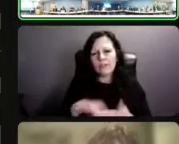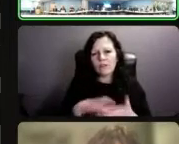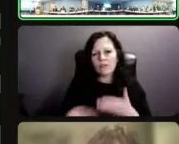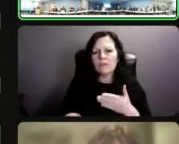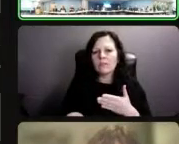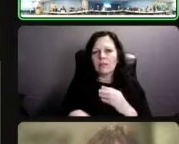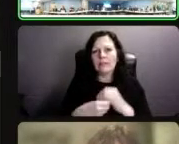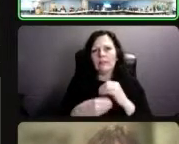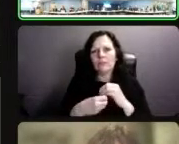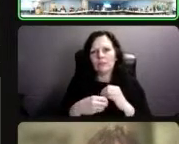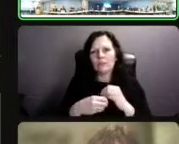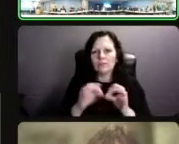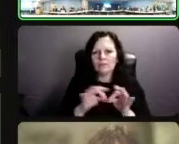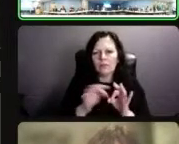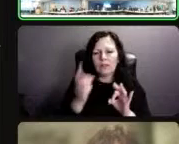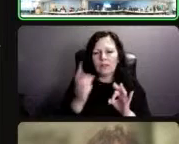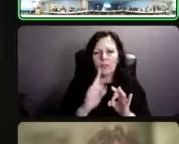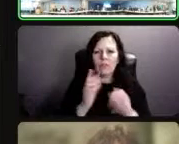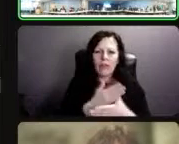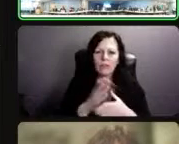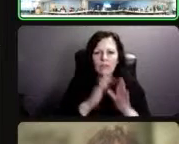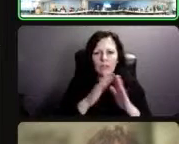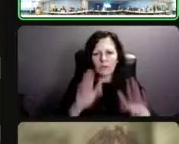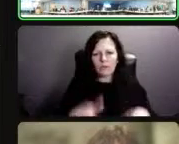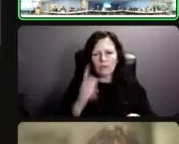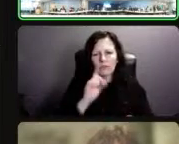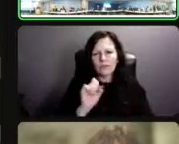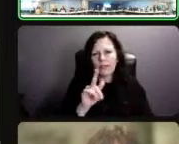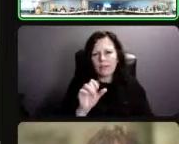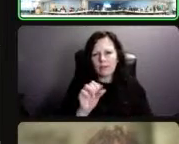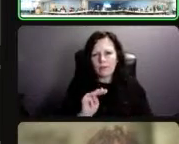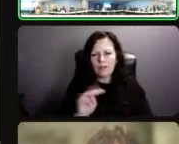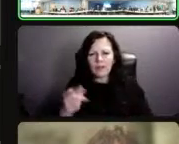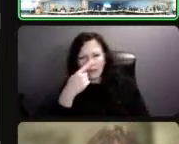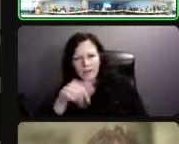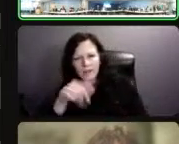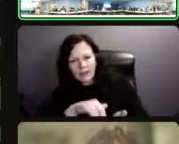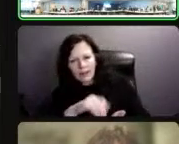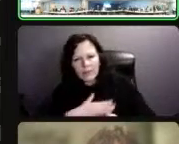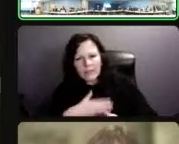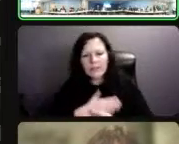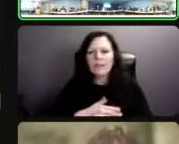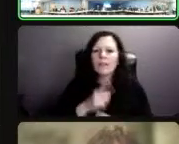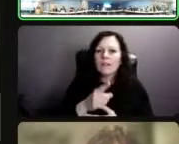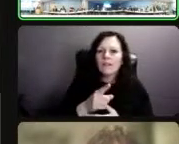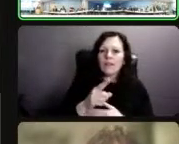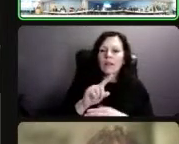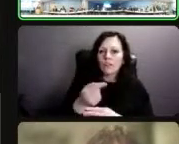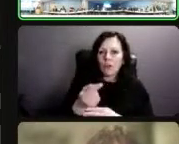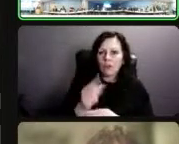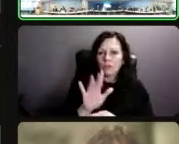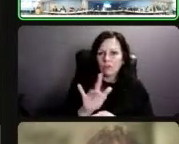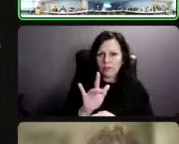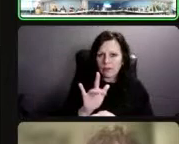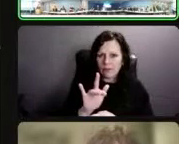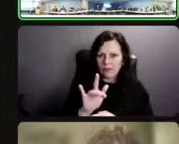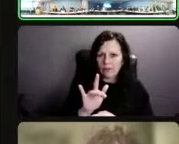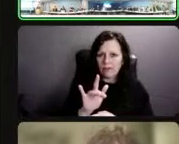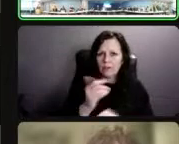THOUGH A DOLLAR TWENTY RATE WOULD BE AN ADDITIONAL TRILLION